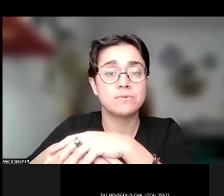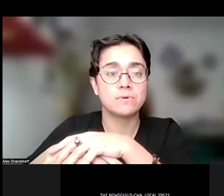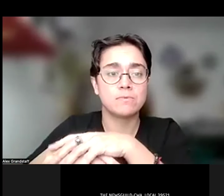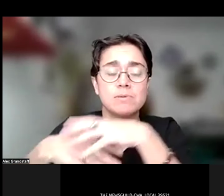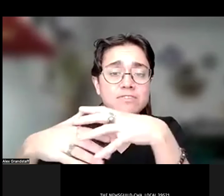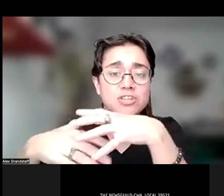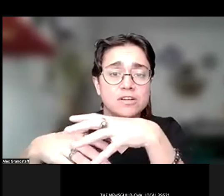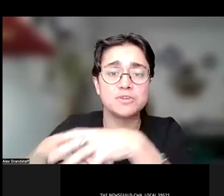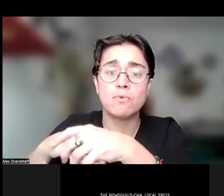policies that expand programs like